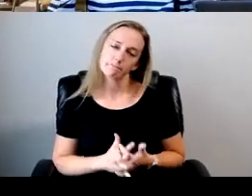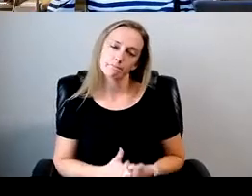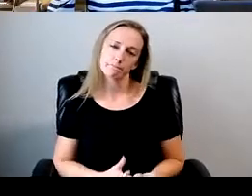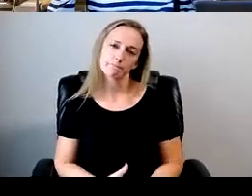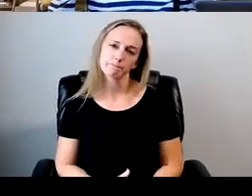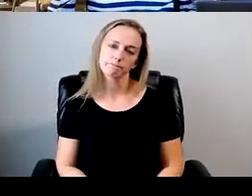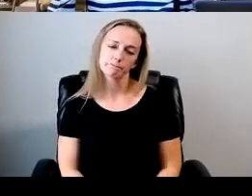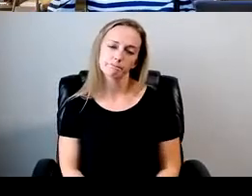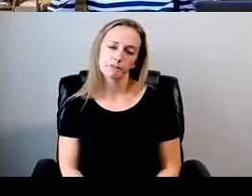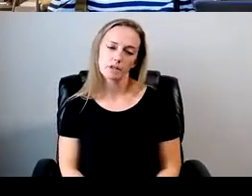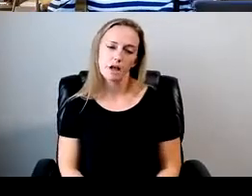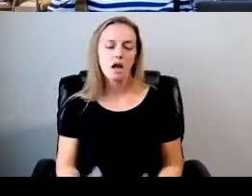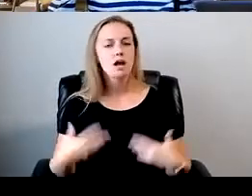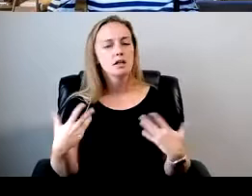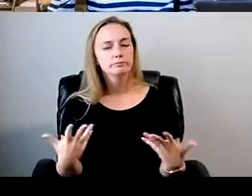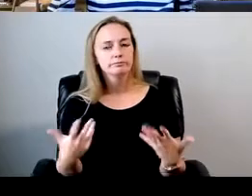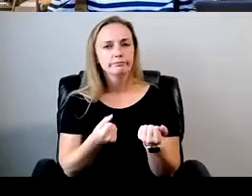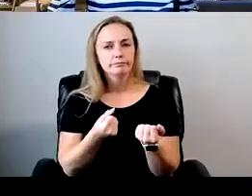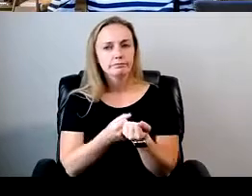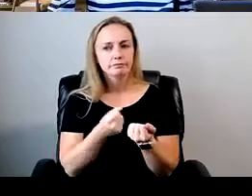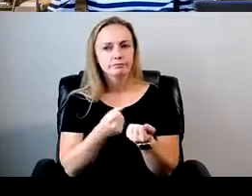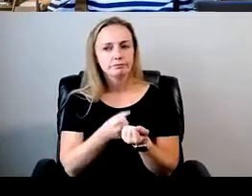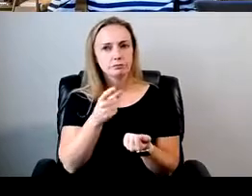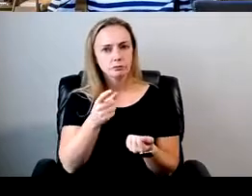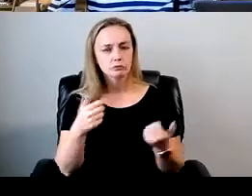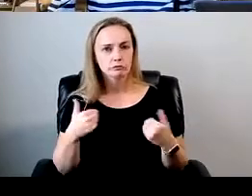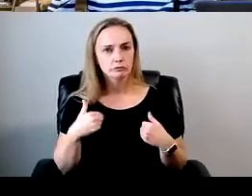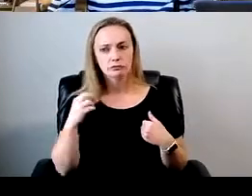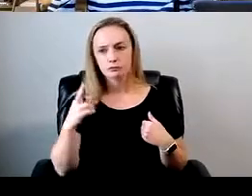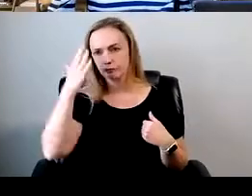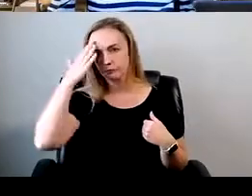[Kirsten] What supports do you have or know of for visually impaired.